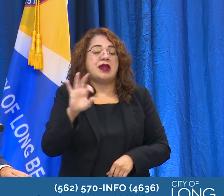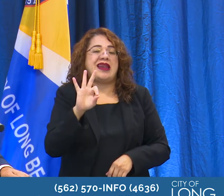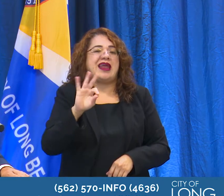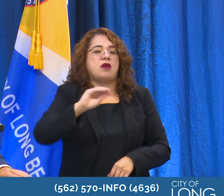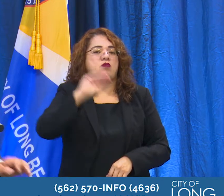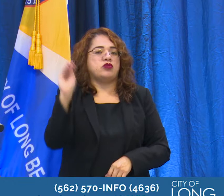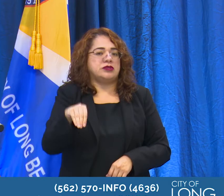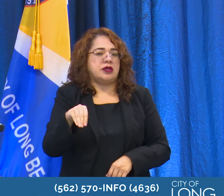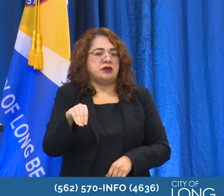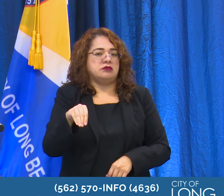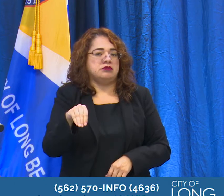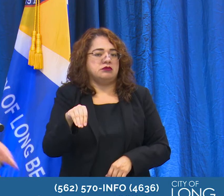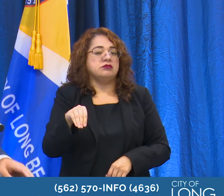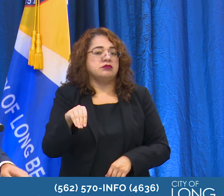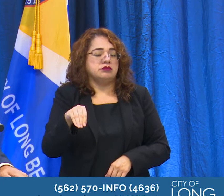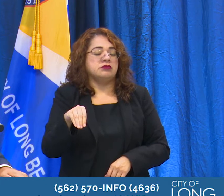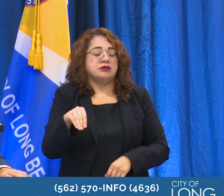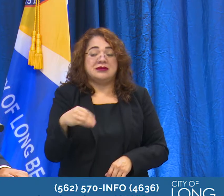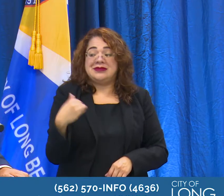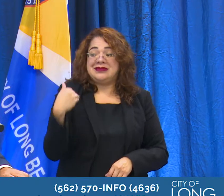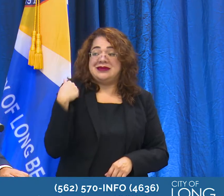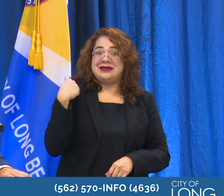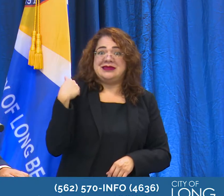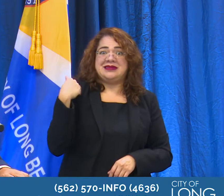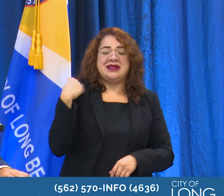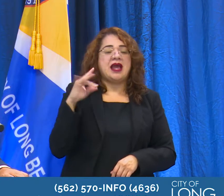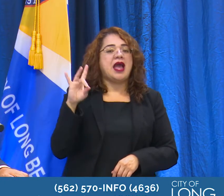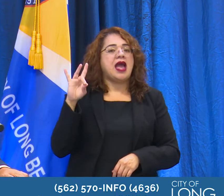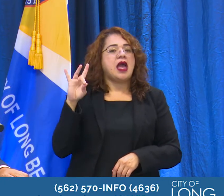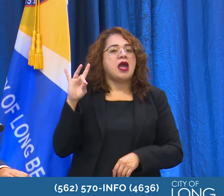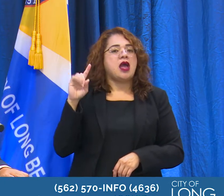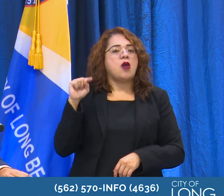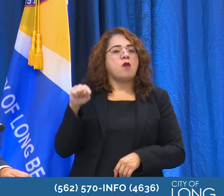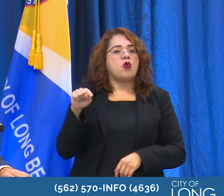Last time we gave the positivity rate, I believe it was 8.7%.